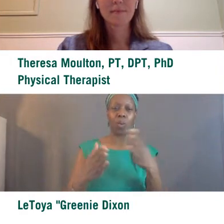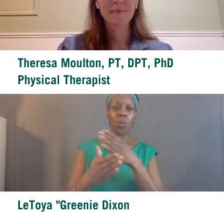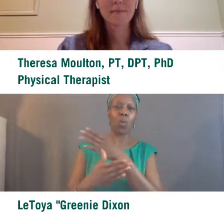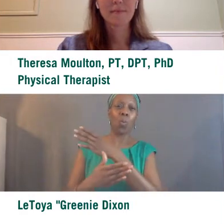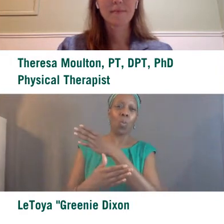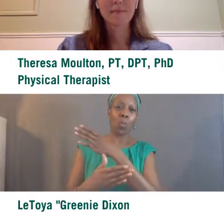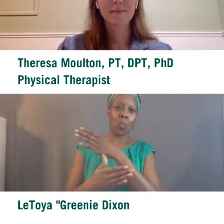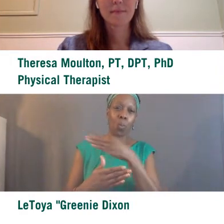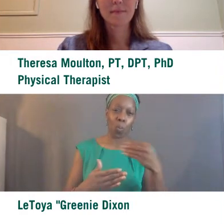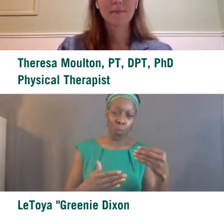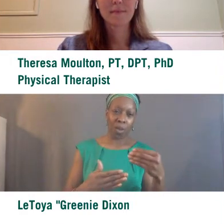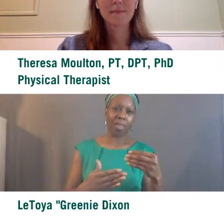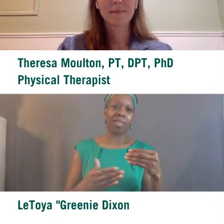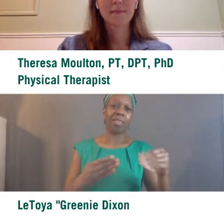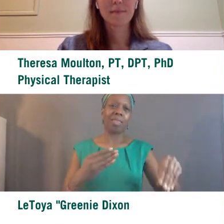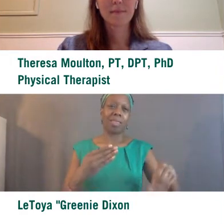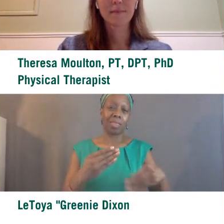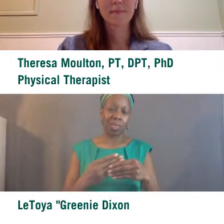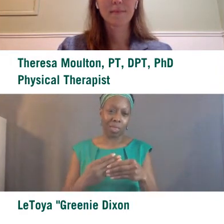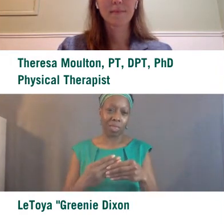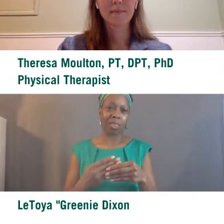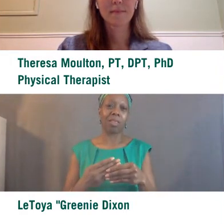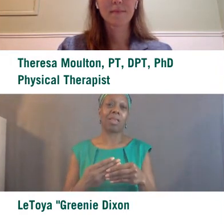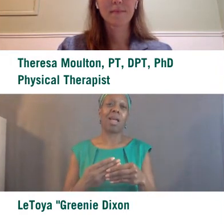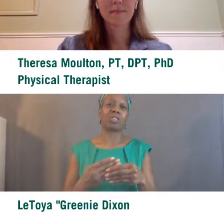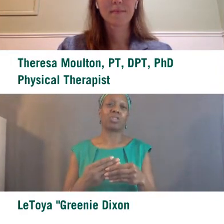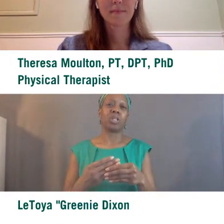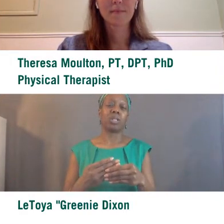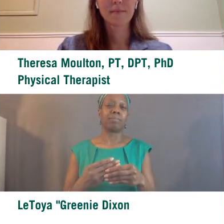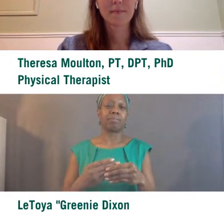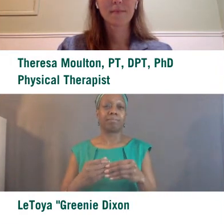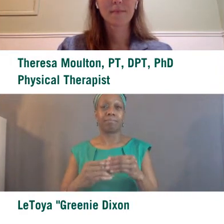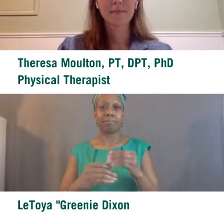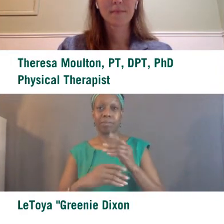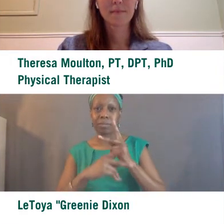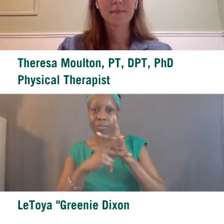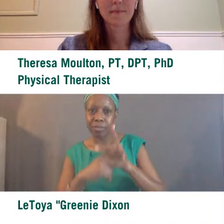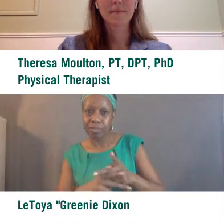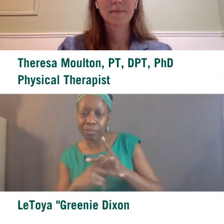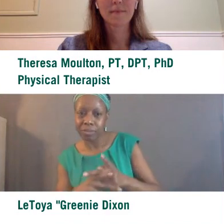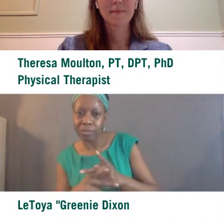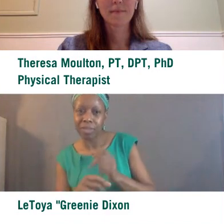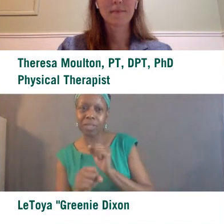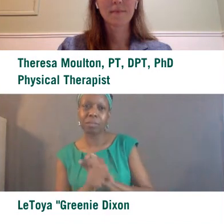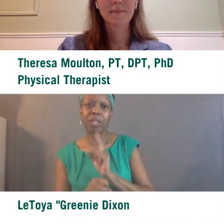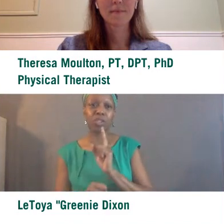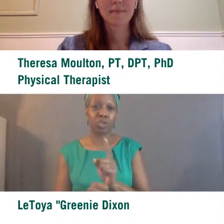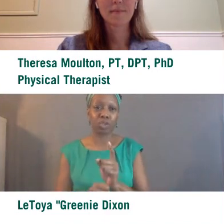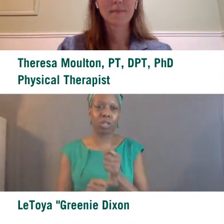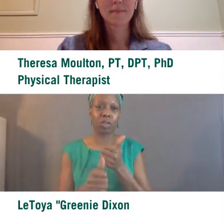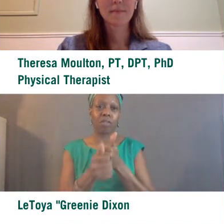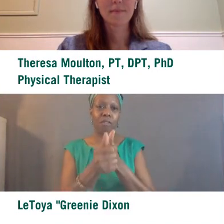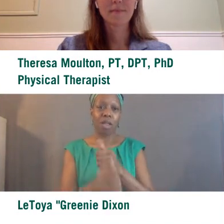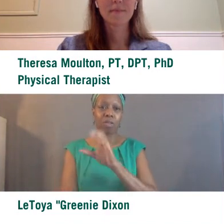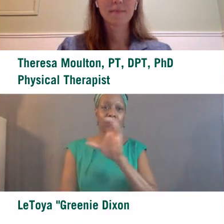But they still are open for you guys to come in and get therapy treatment in person right now.